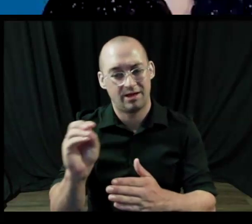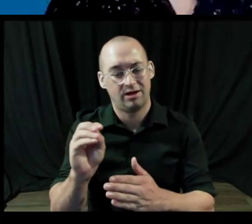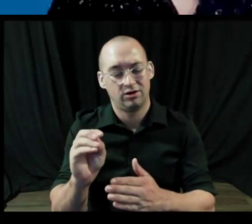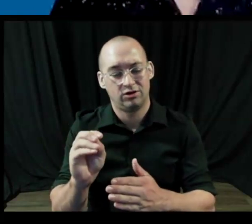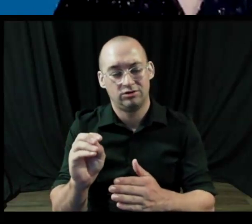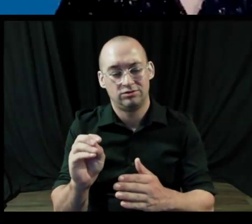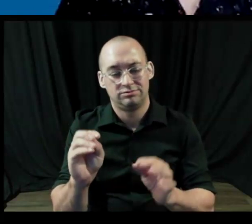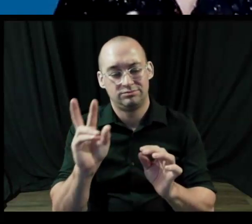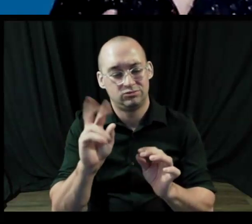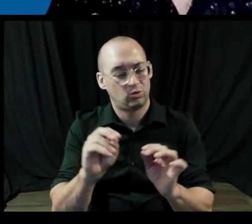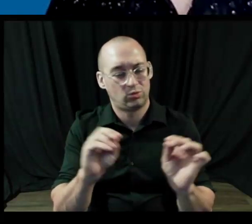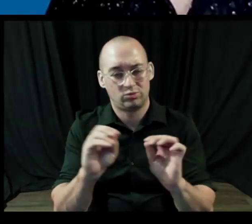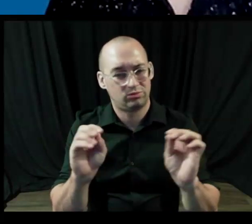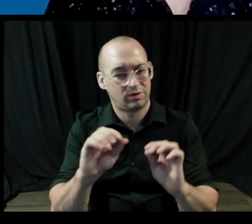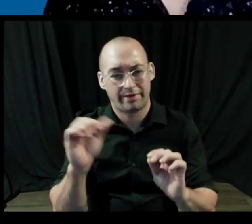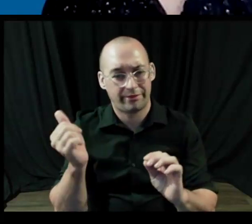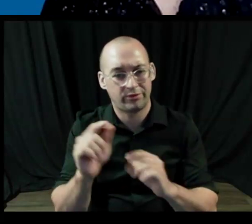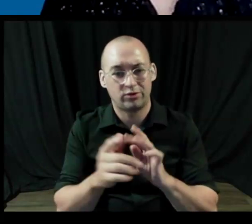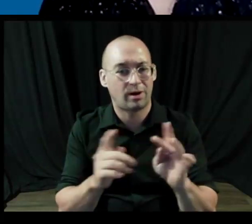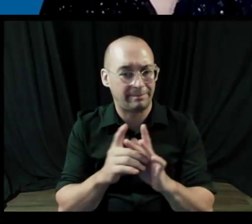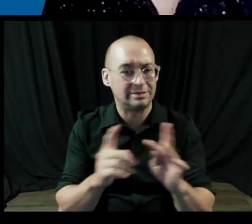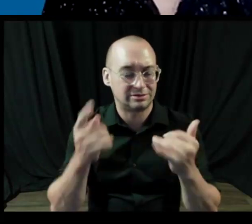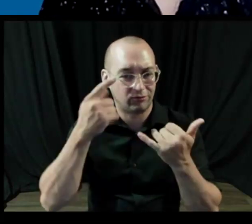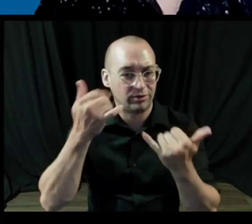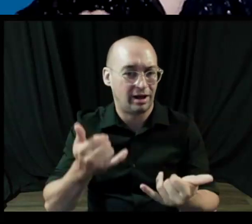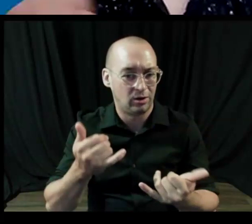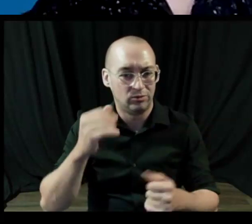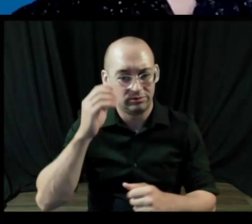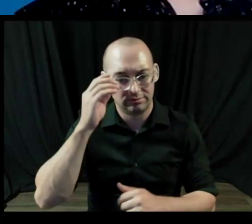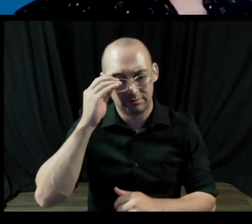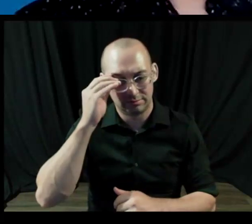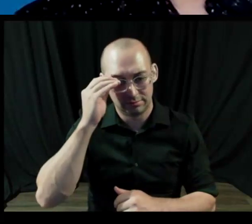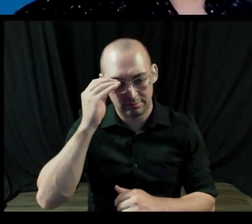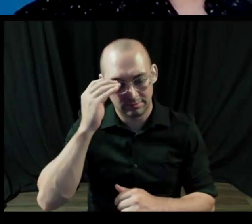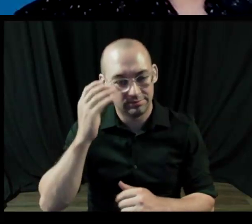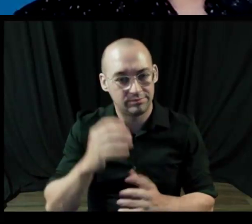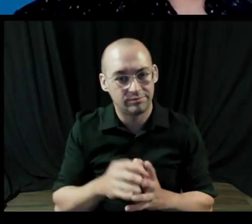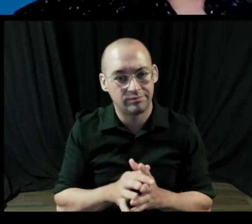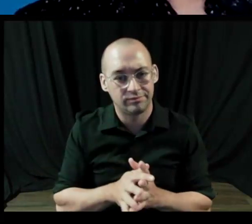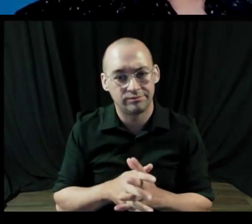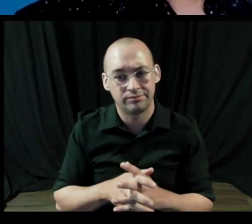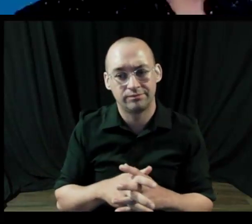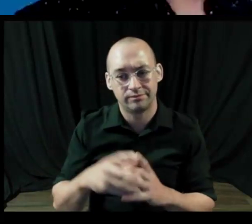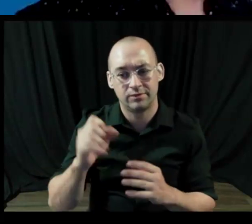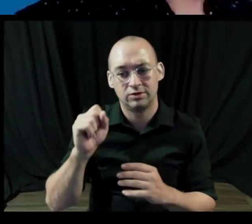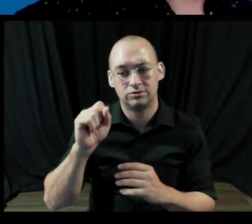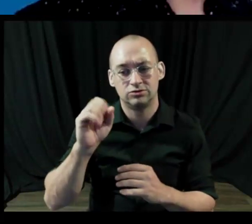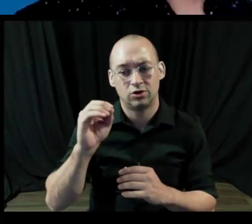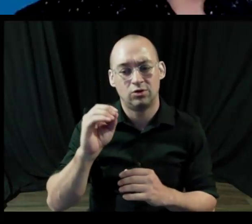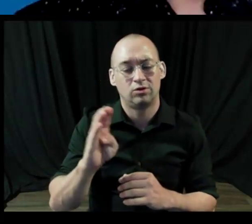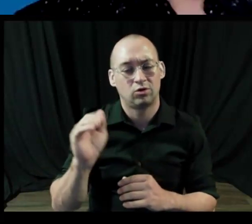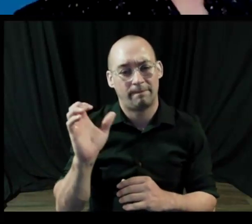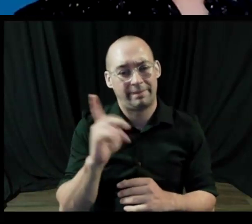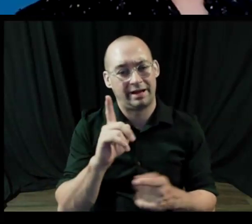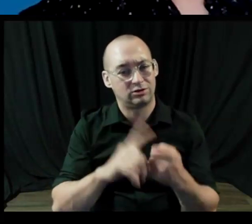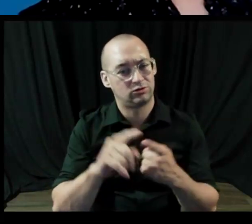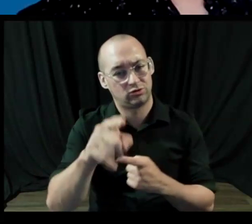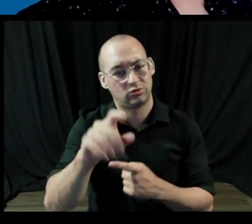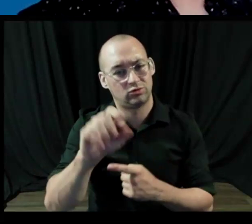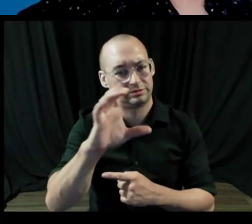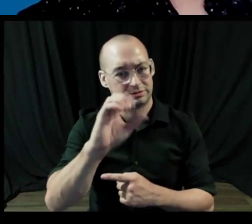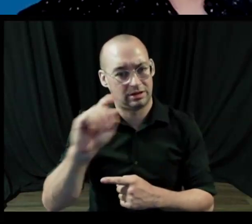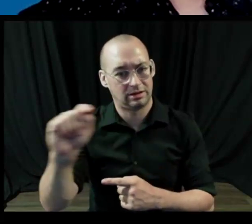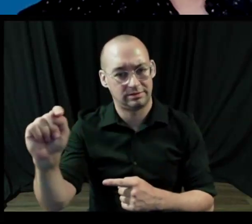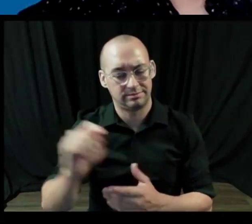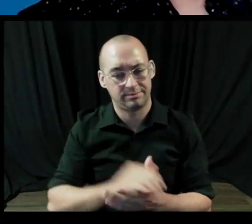or any other comments right now in the Q&A box or in chat. So we are going back to you, Scott.